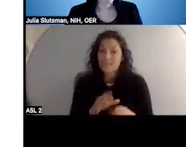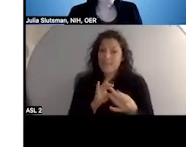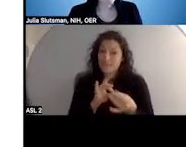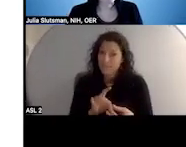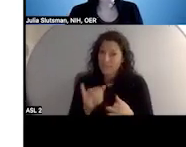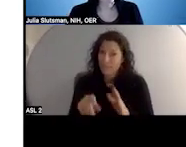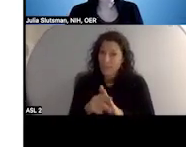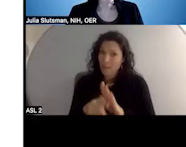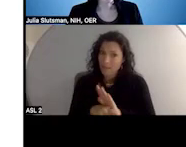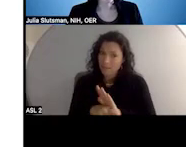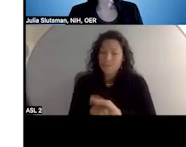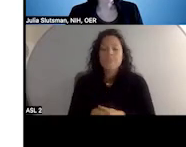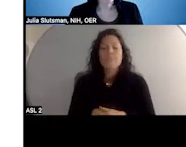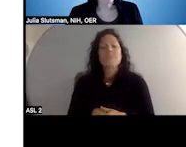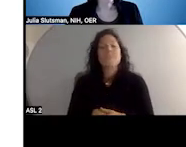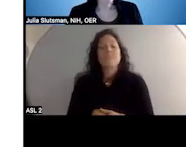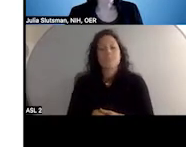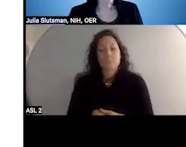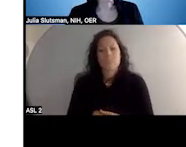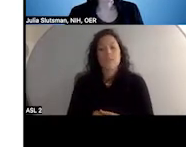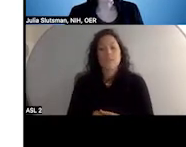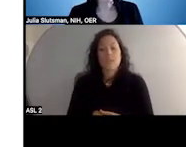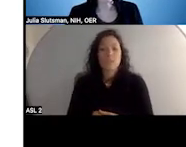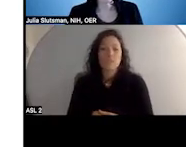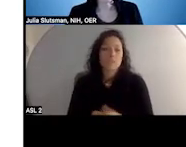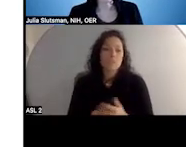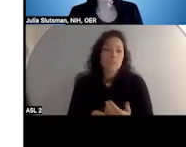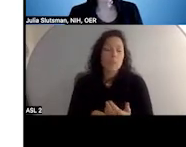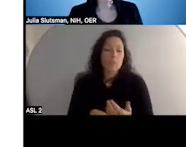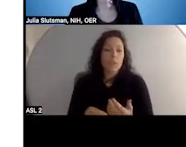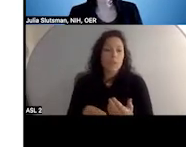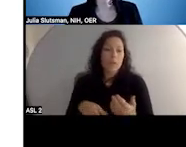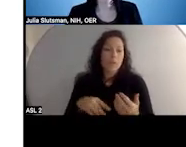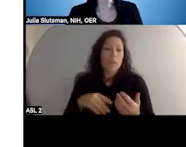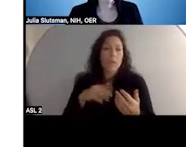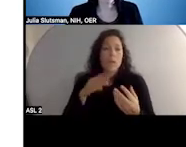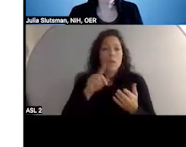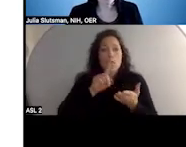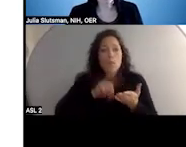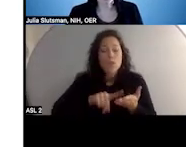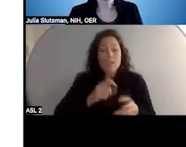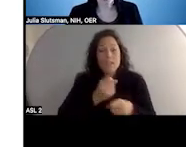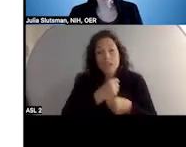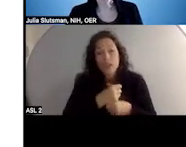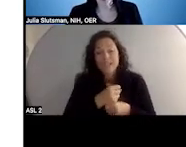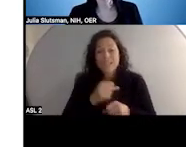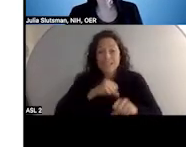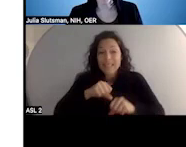Generally, as I said, the research that generates scientific data is within the scope of the policy.